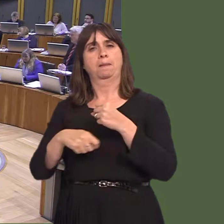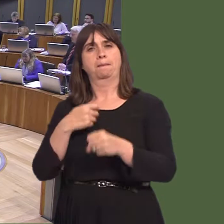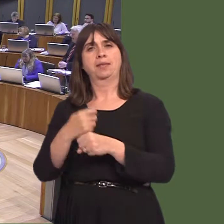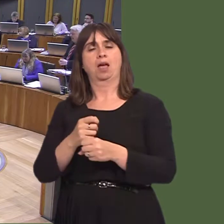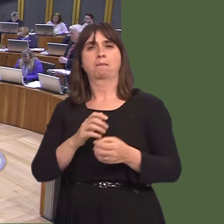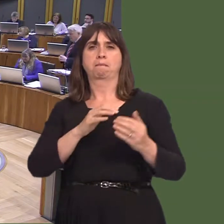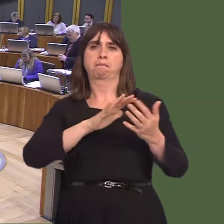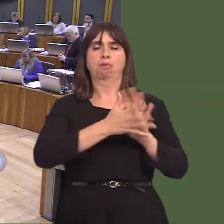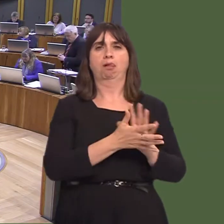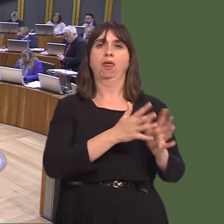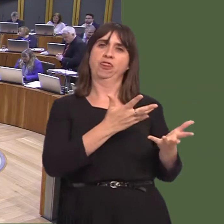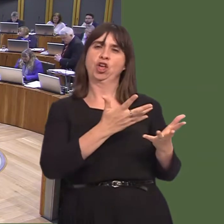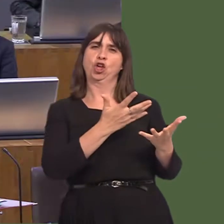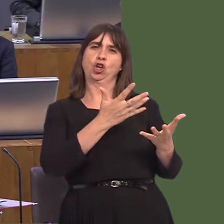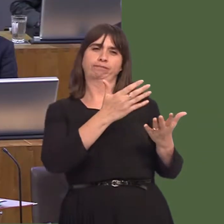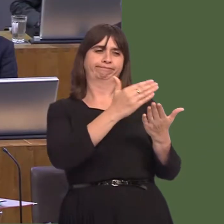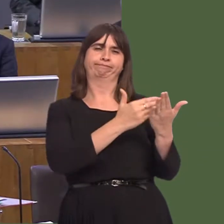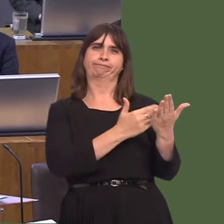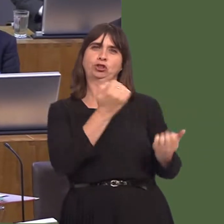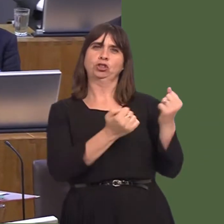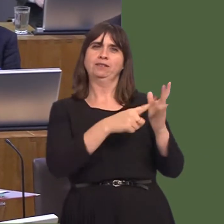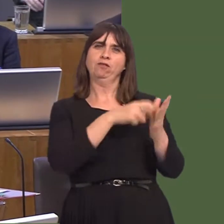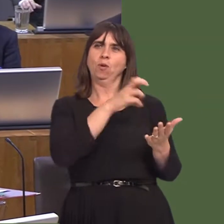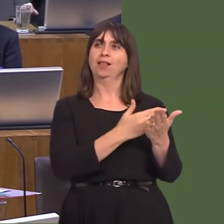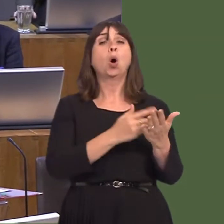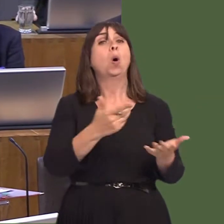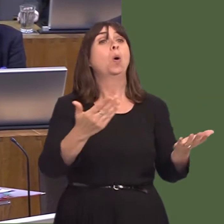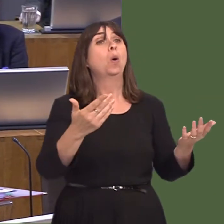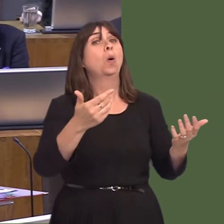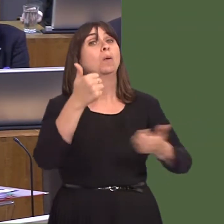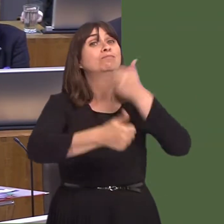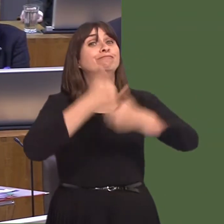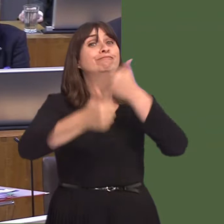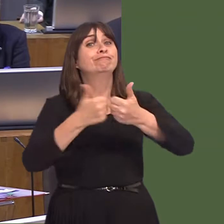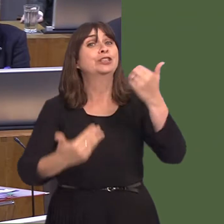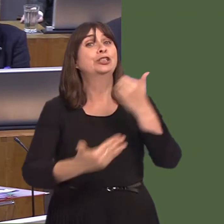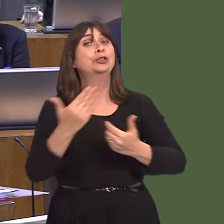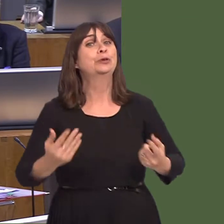Carwyn Jones AM: Well, first of all, could I welcome her to her new role as leader of UKIP? Caroline Jones AM: Thank you.